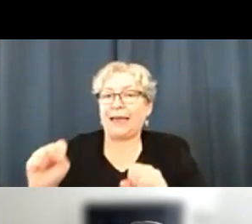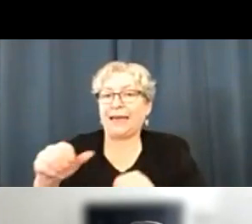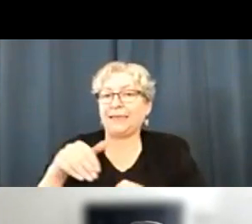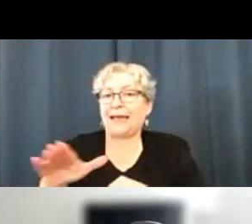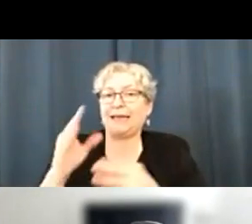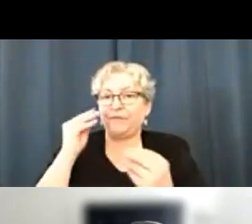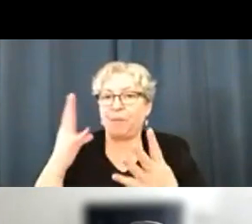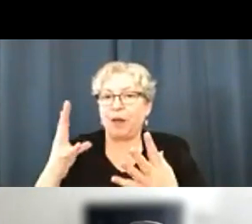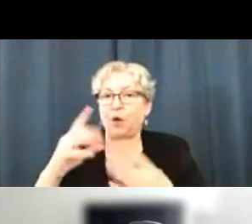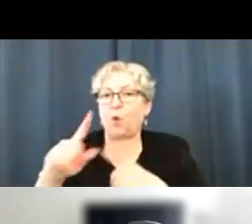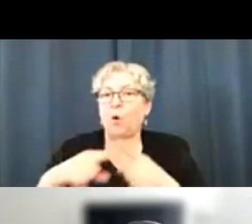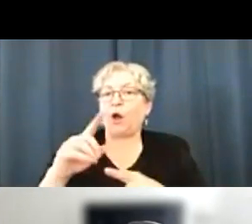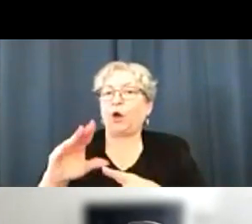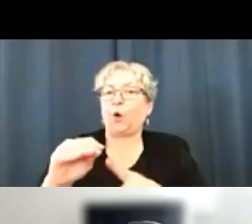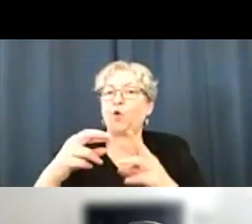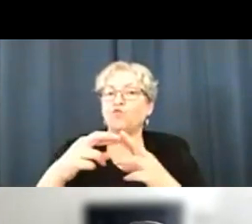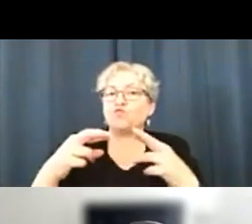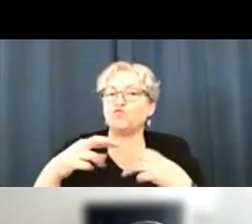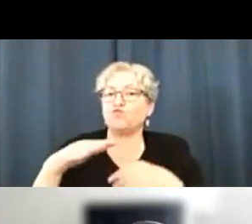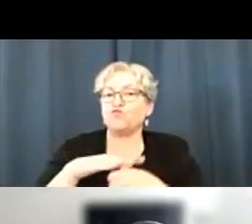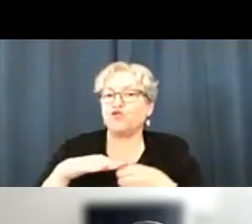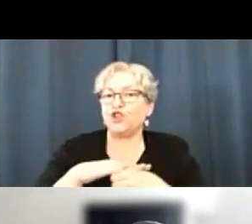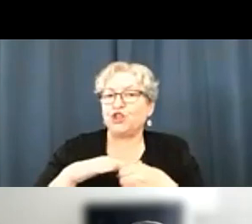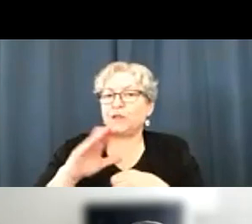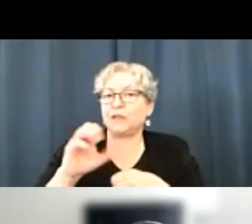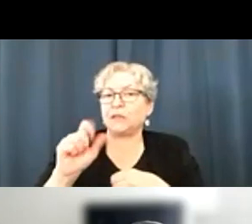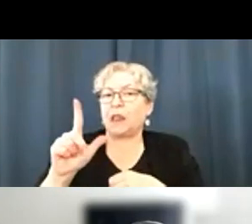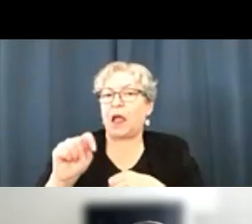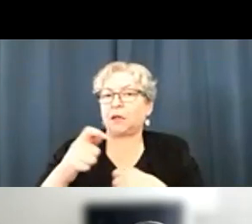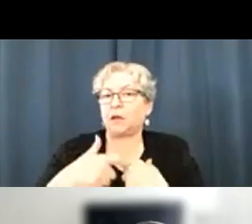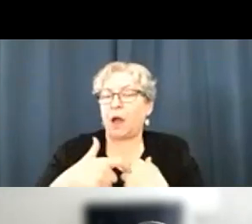about when your region's slot is to look at website.